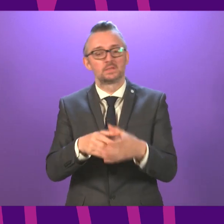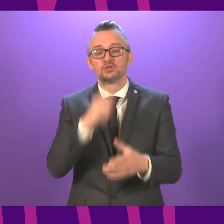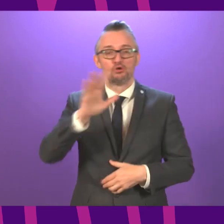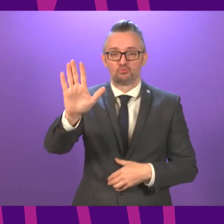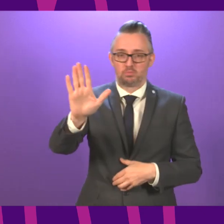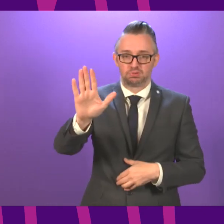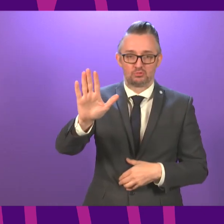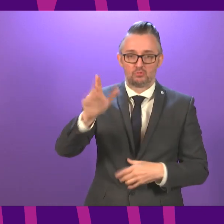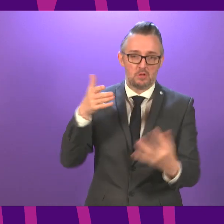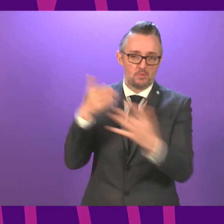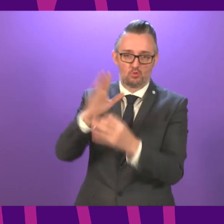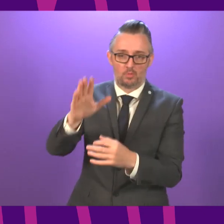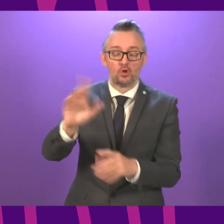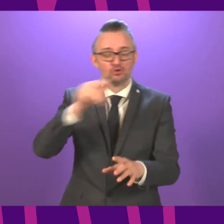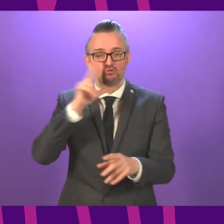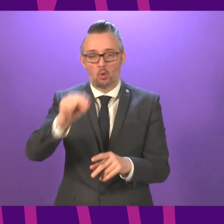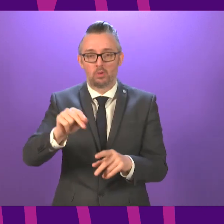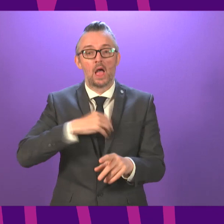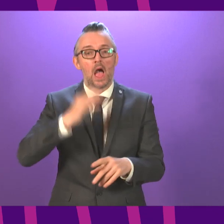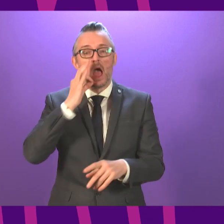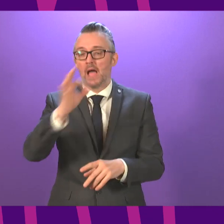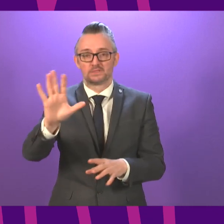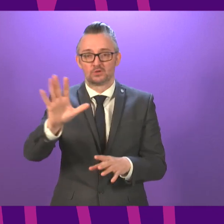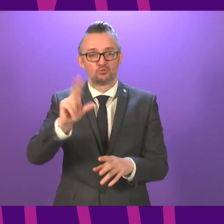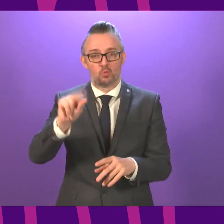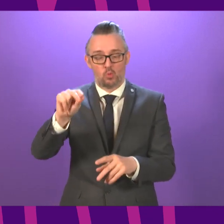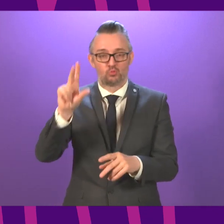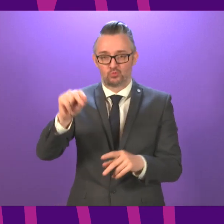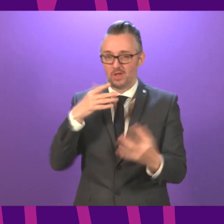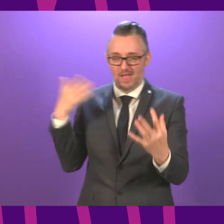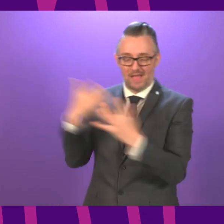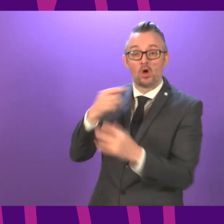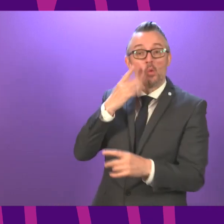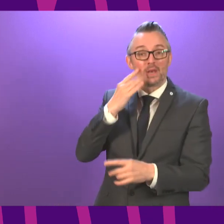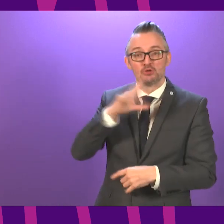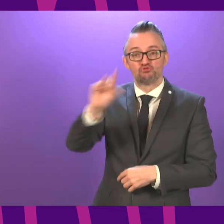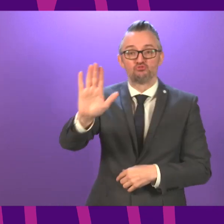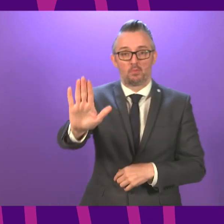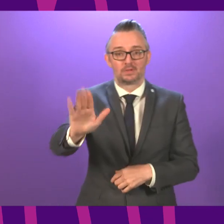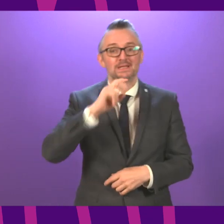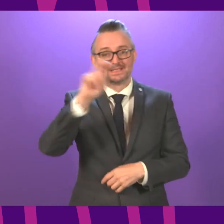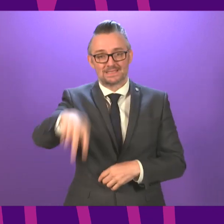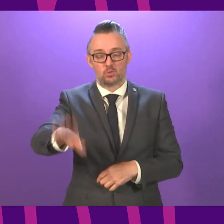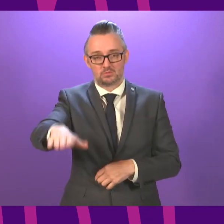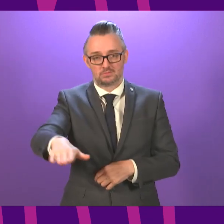The Deputy Presiding Officer: No. I did ask. When I say “Stop”, stop. Dean Lockhart: —to support any deal with the EU? The Deputy Presiding Officer: Sit down. You have had 1 minute and 30 seconds.